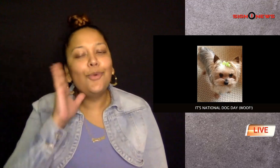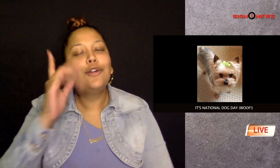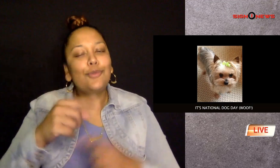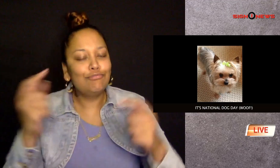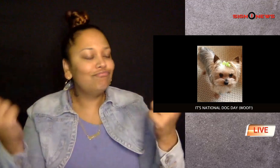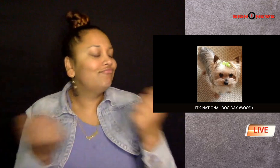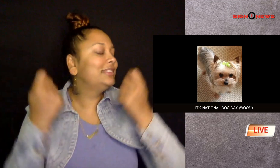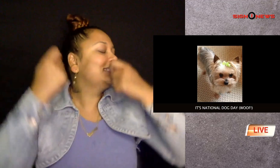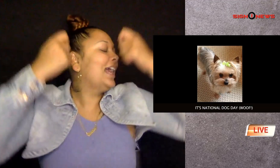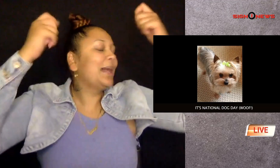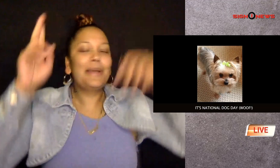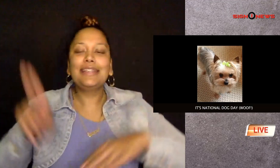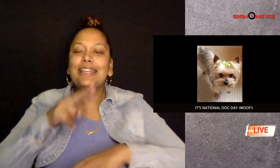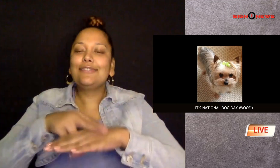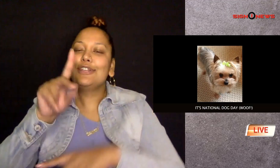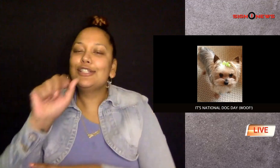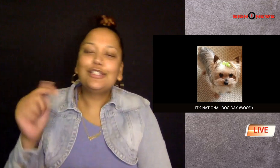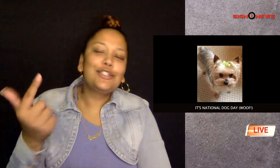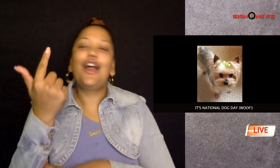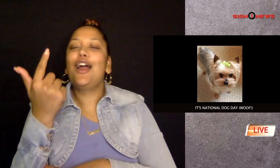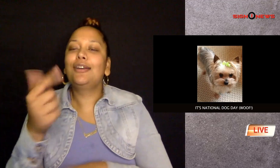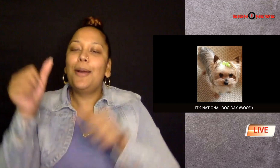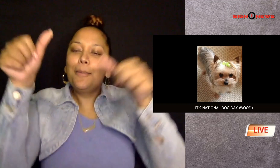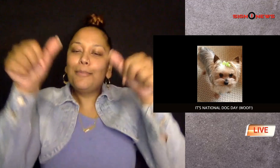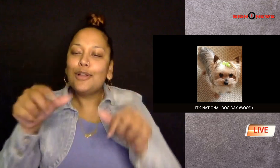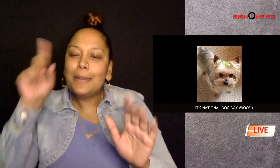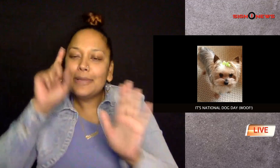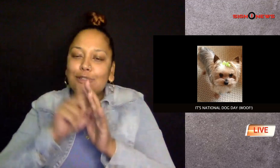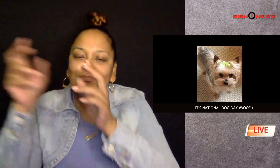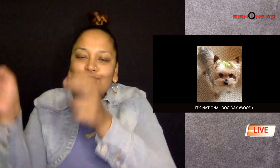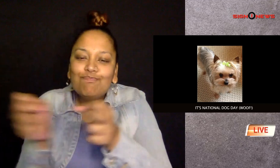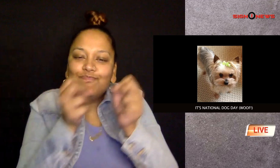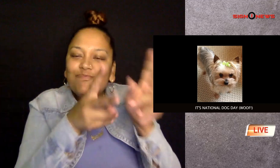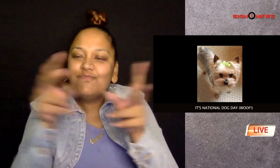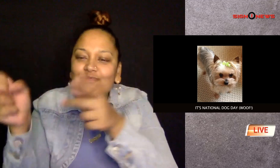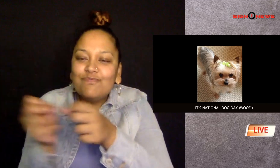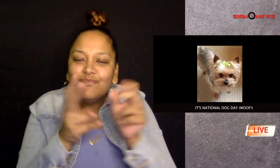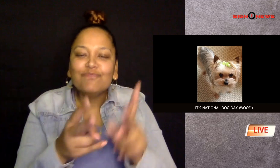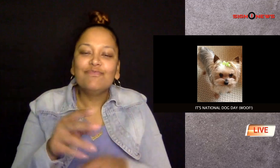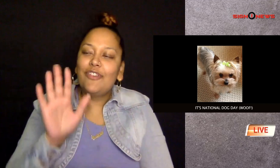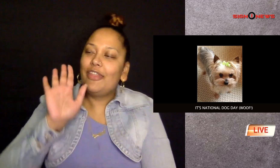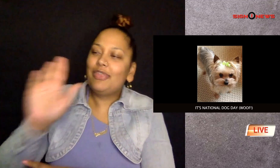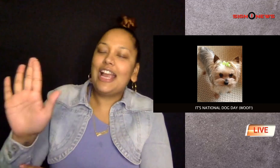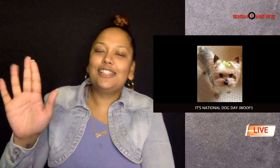Sign1News is going to celebrate national dog day by posting images of dogs of our viewers